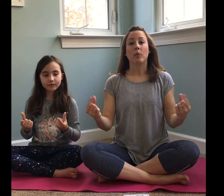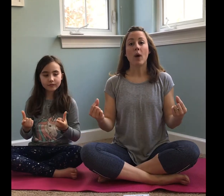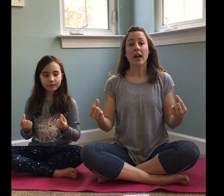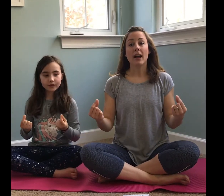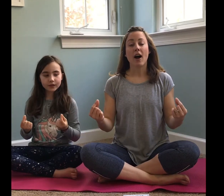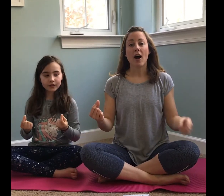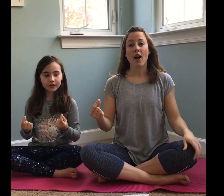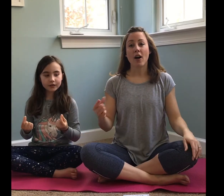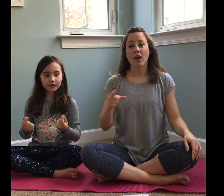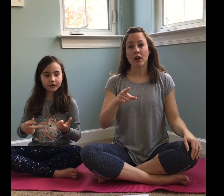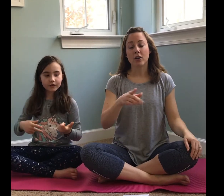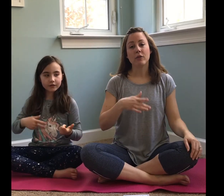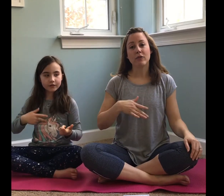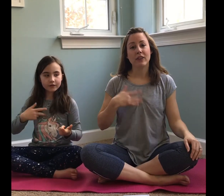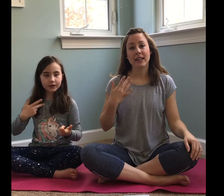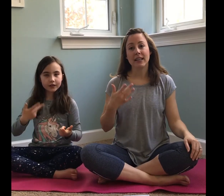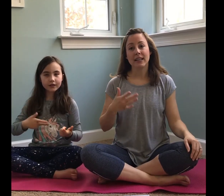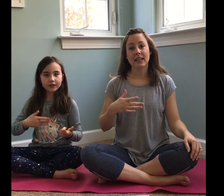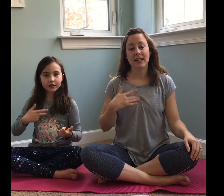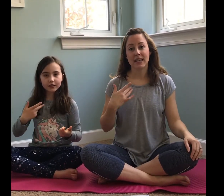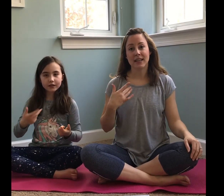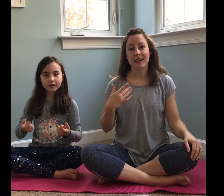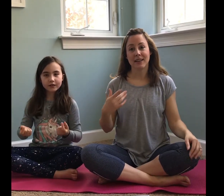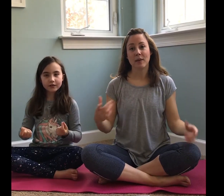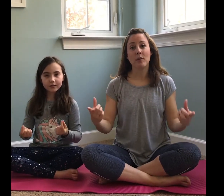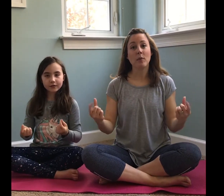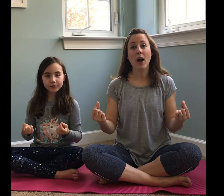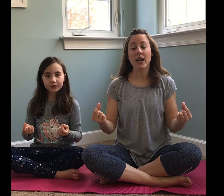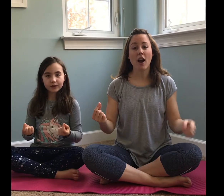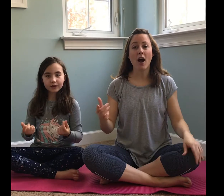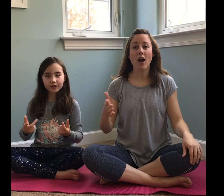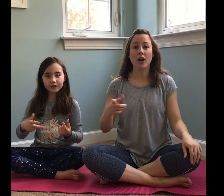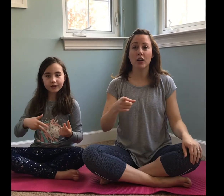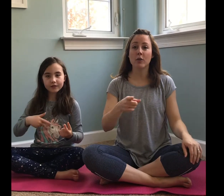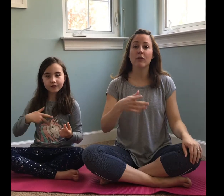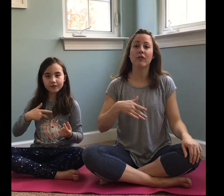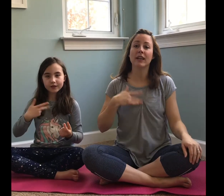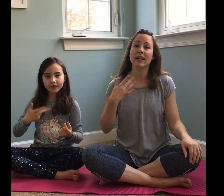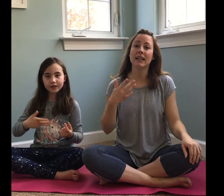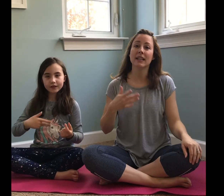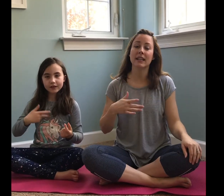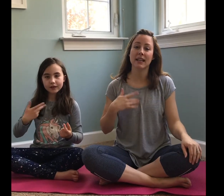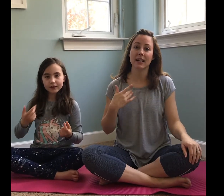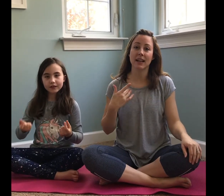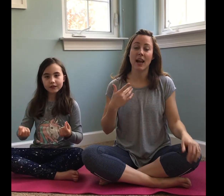What are you feeling what are you feeling